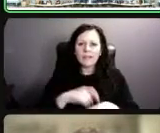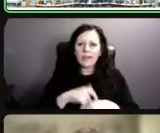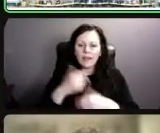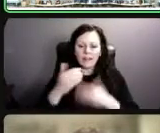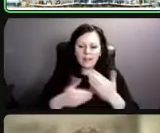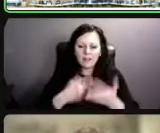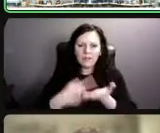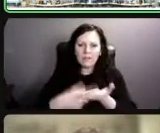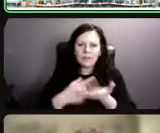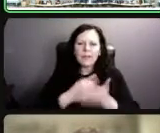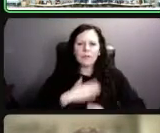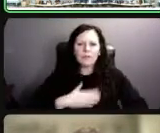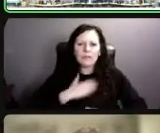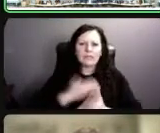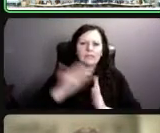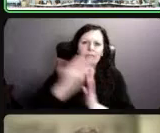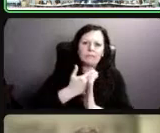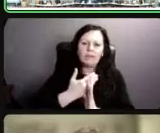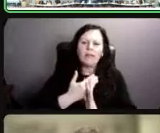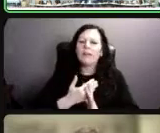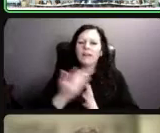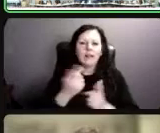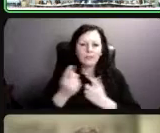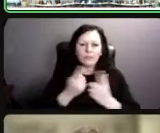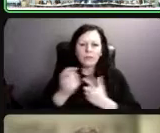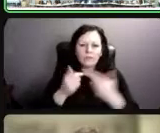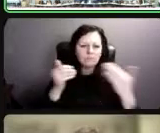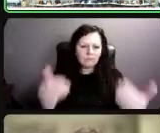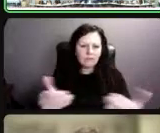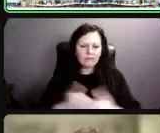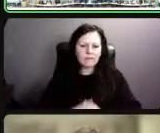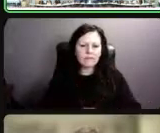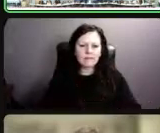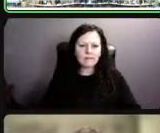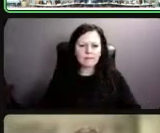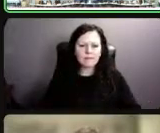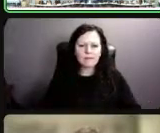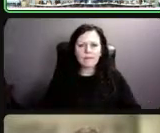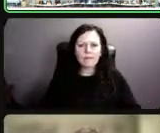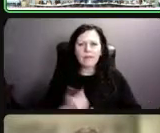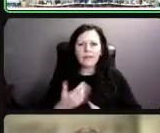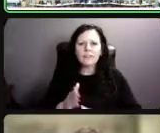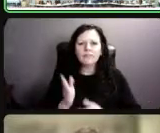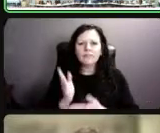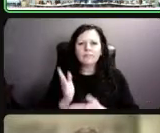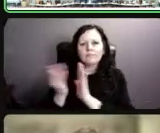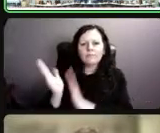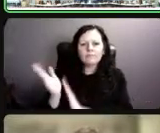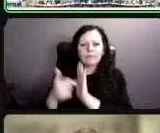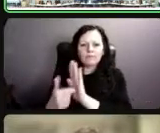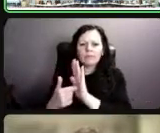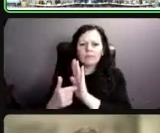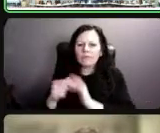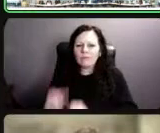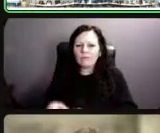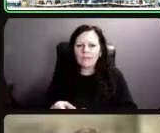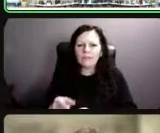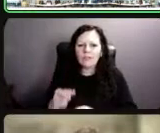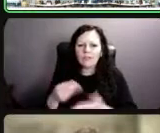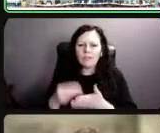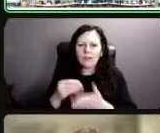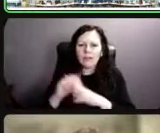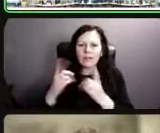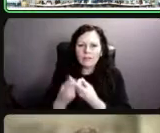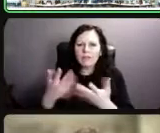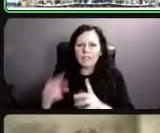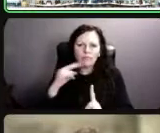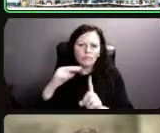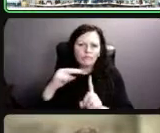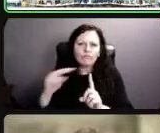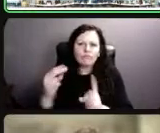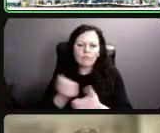BUT WALKING THROUGH THE RANKS,